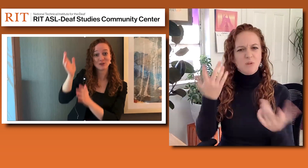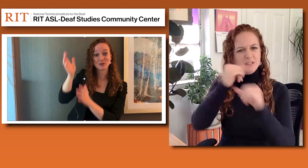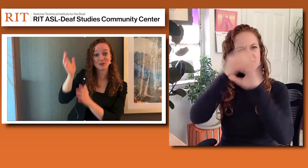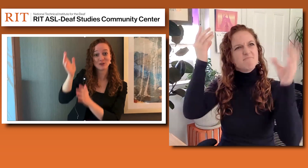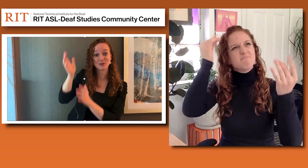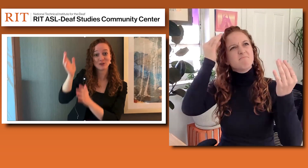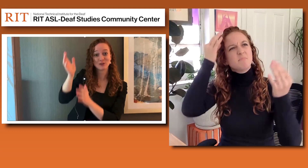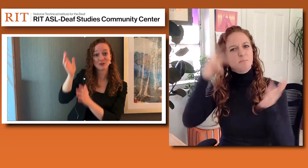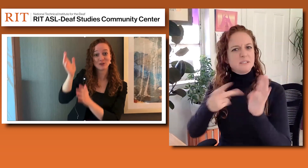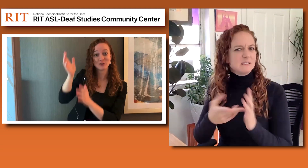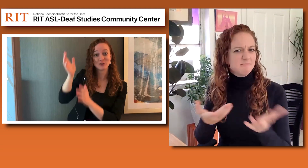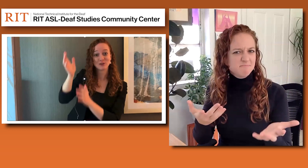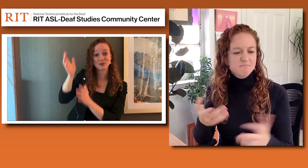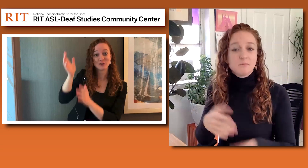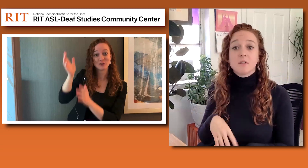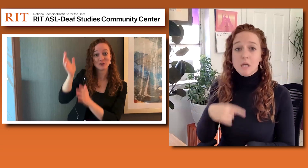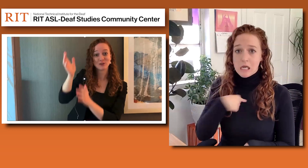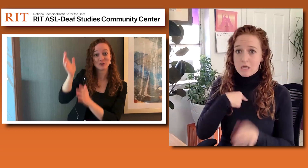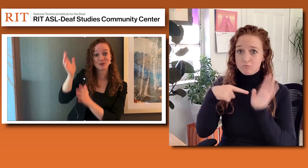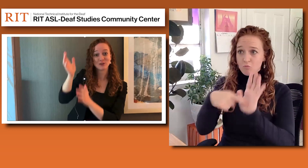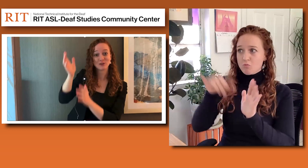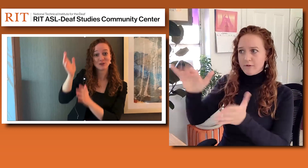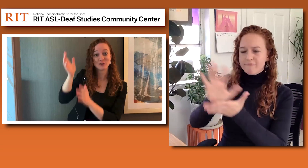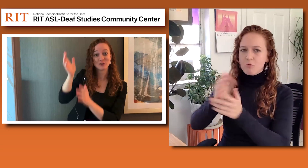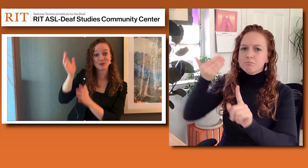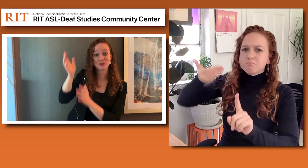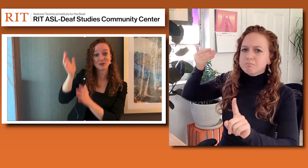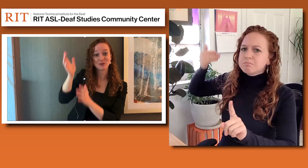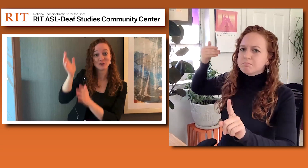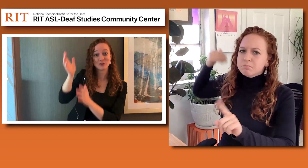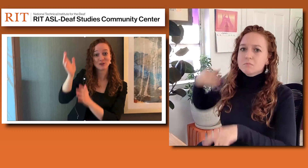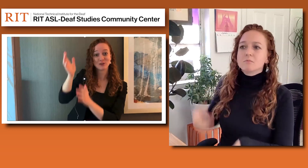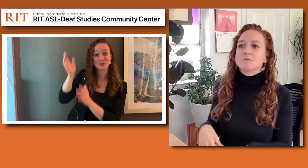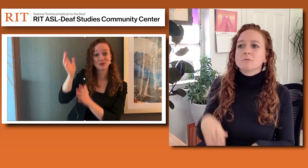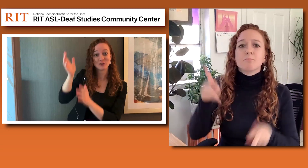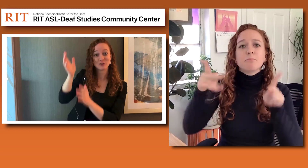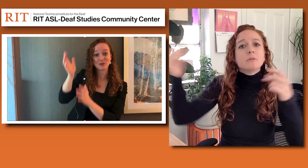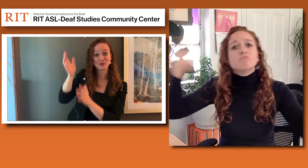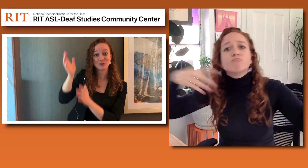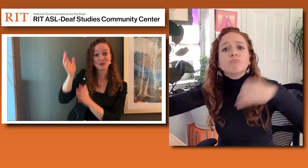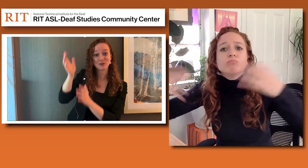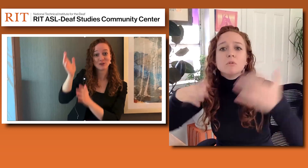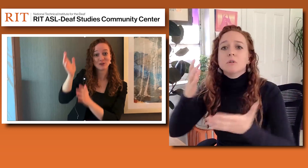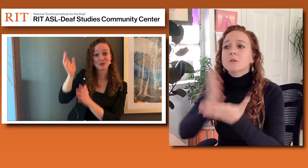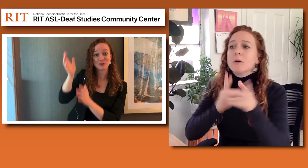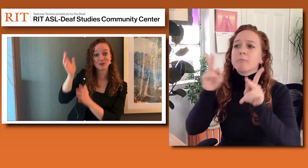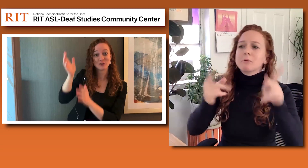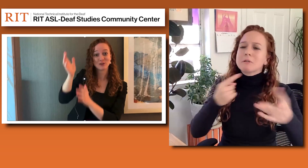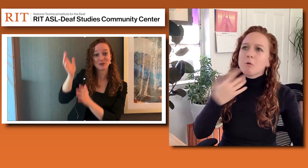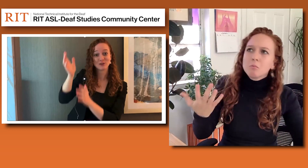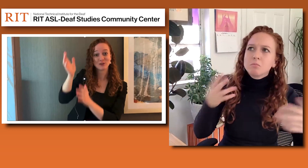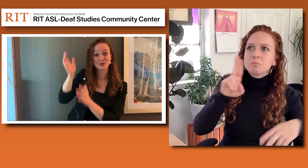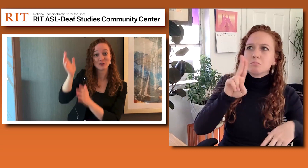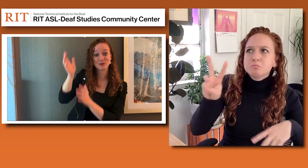And what could that possibly mean? I've shown this film in the past, and people give me ideas.